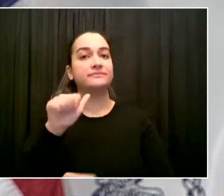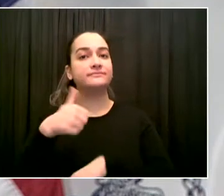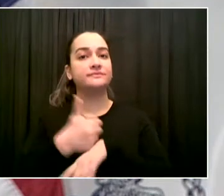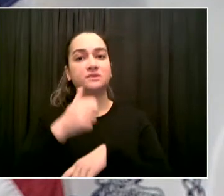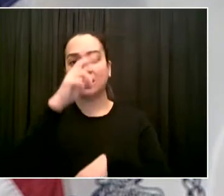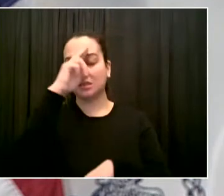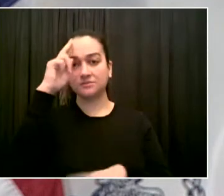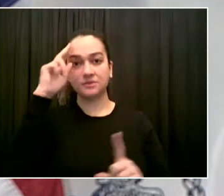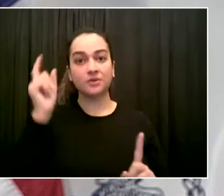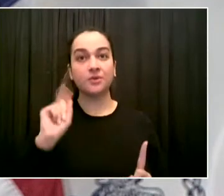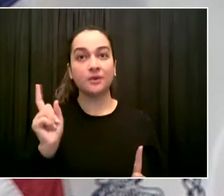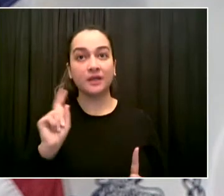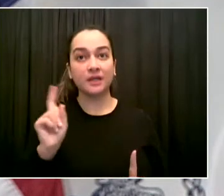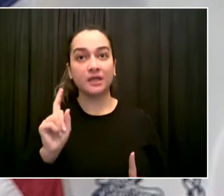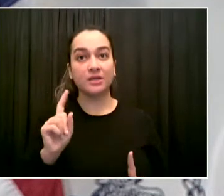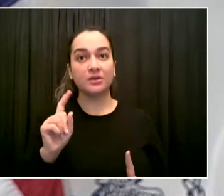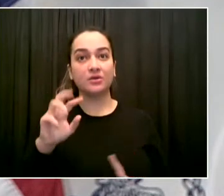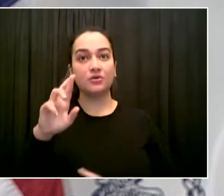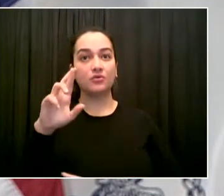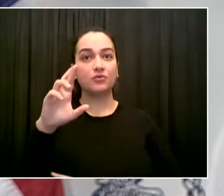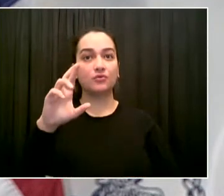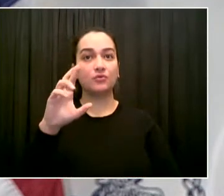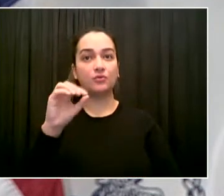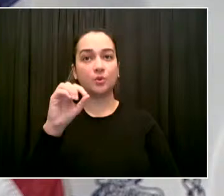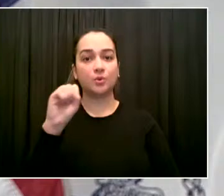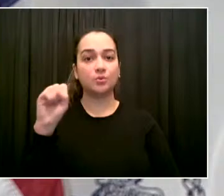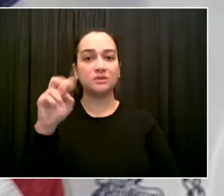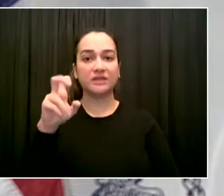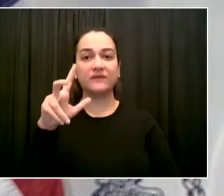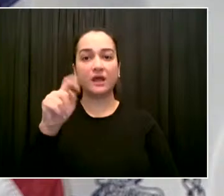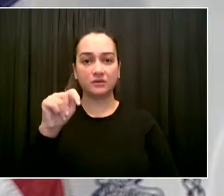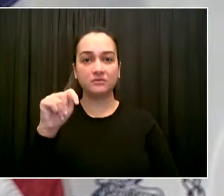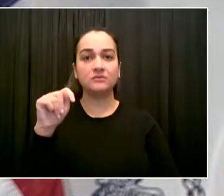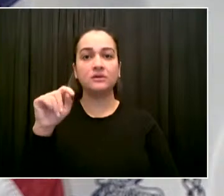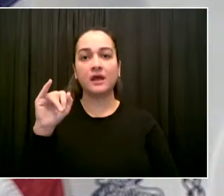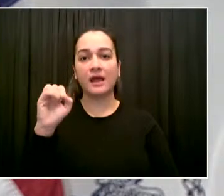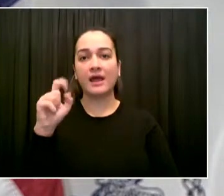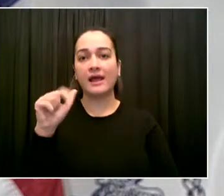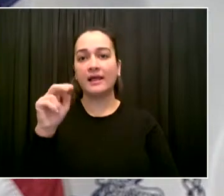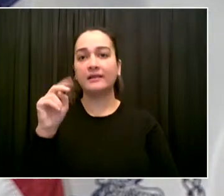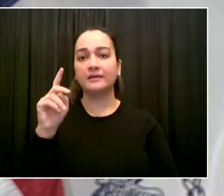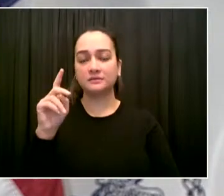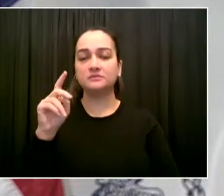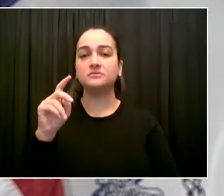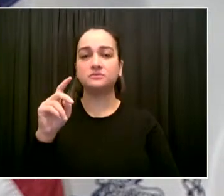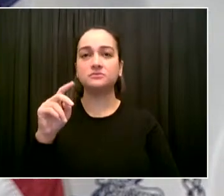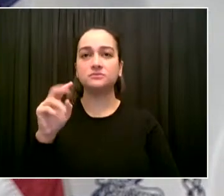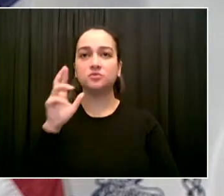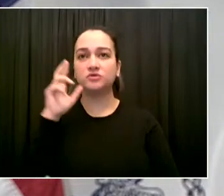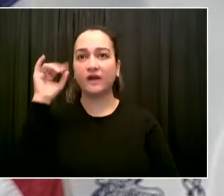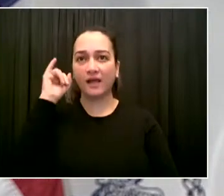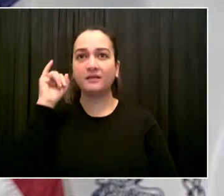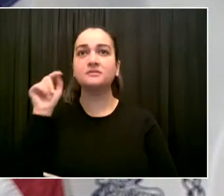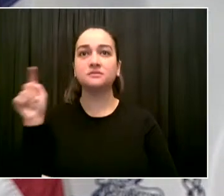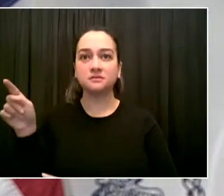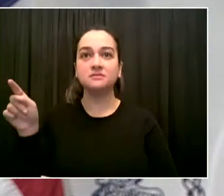WHICH PART OF THE BUILDING IN THE NURSING HOME CLOSE HOSPITAL,